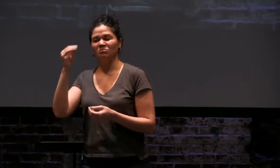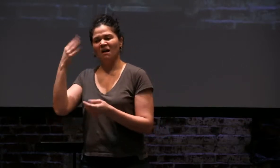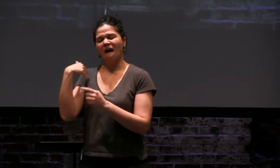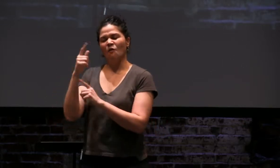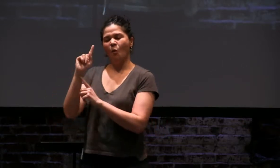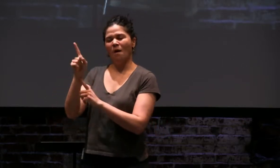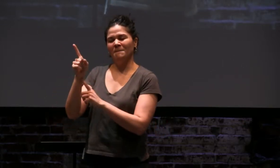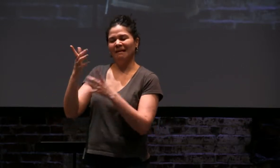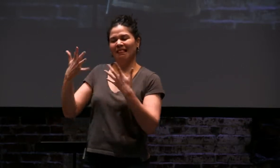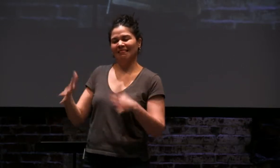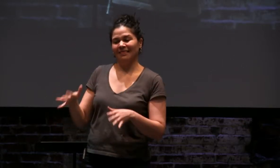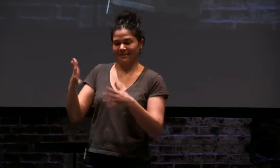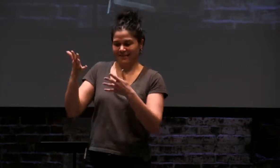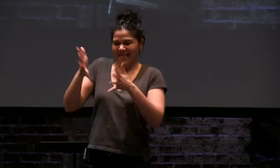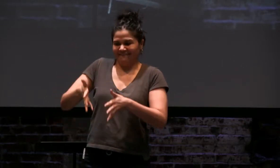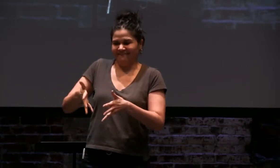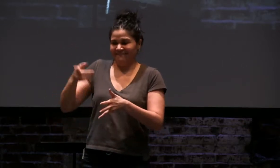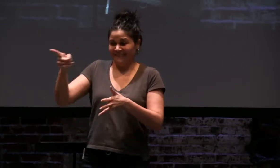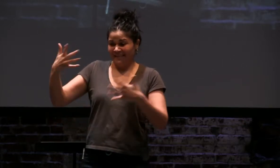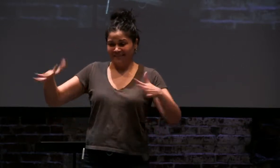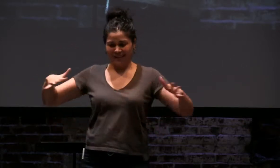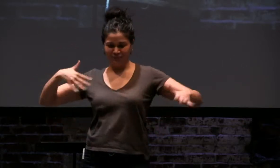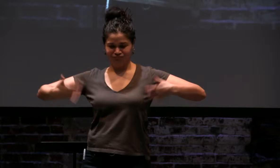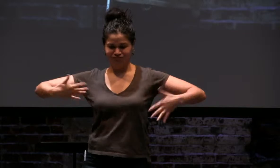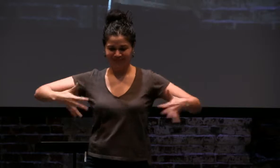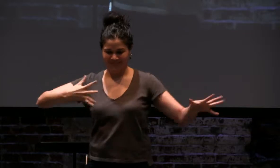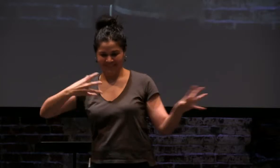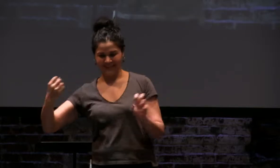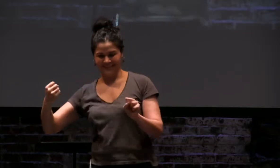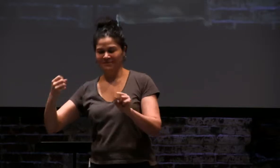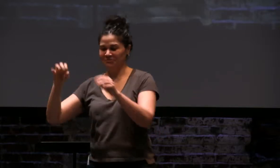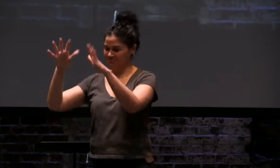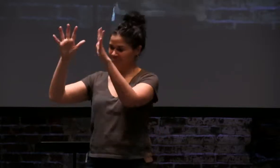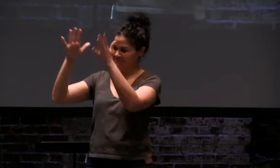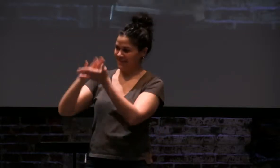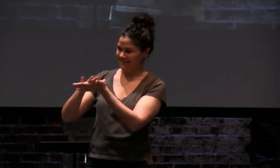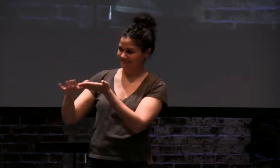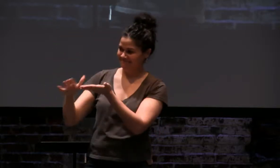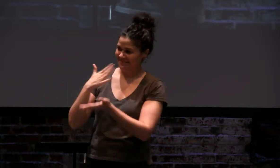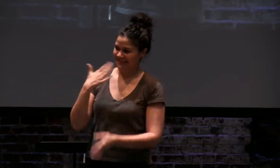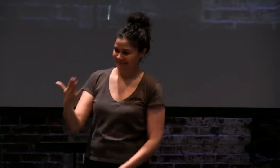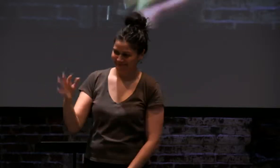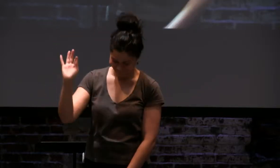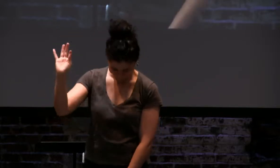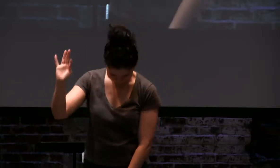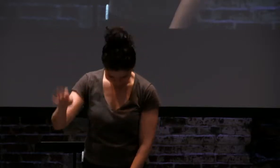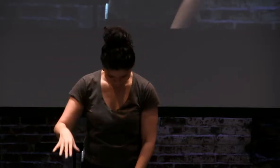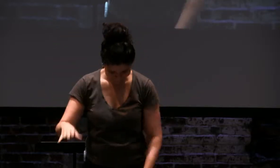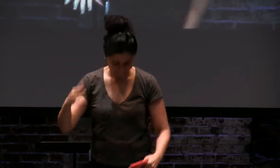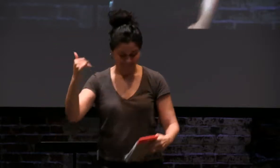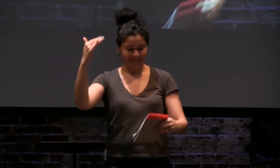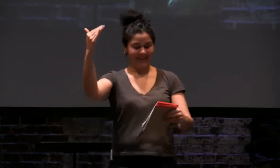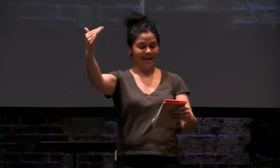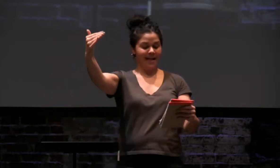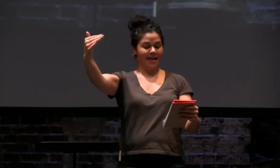I just told Andrew that he has one more minute still remaining. He went through it so fast.